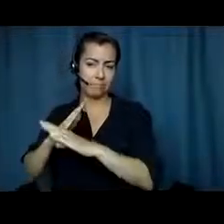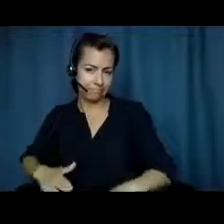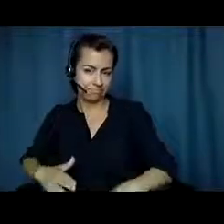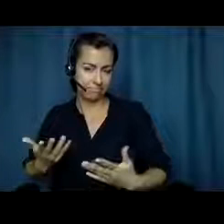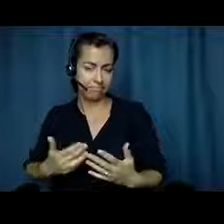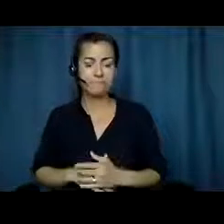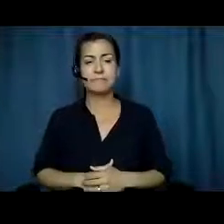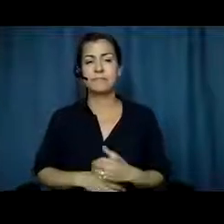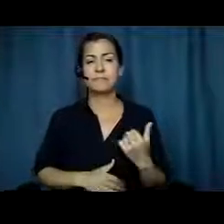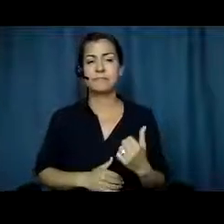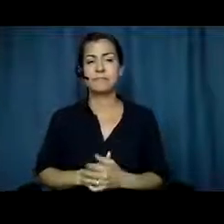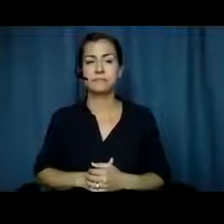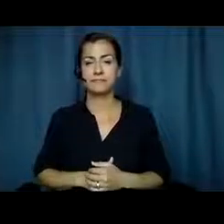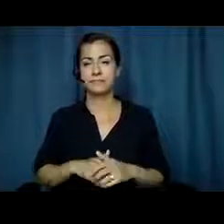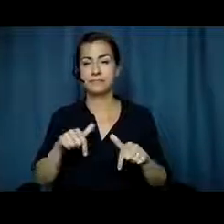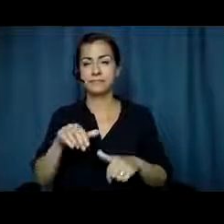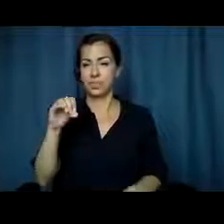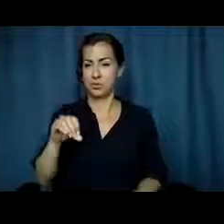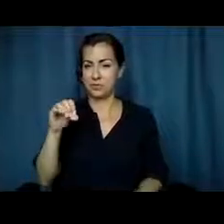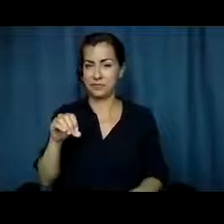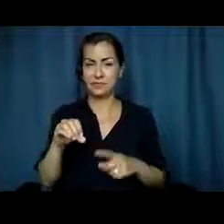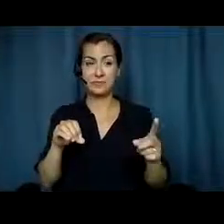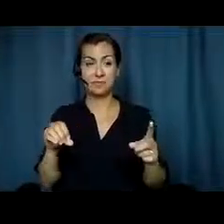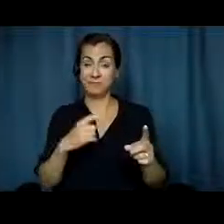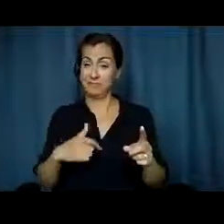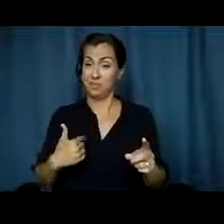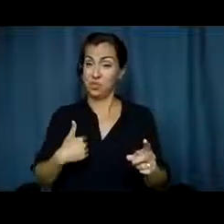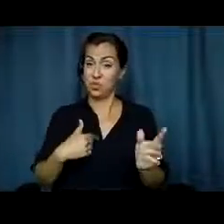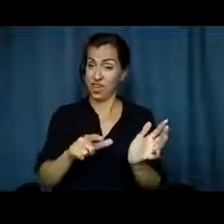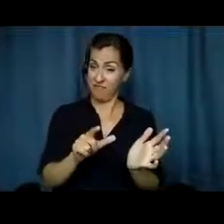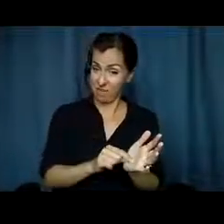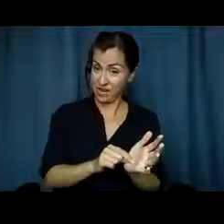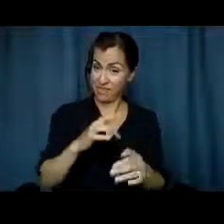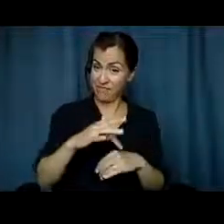the conventional ballot that's used. So for people who are blind or low